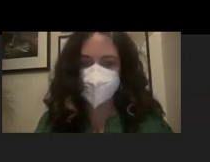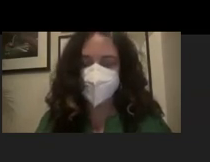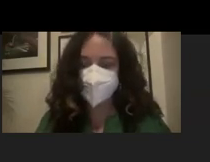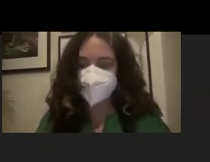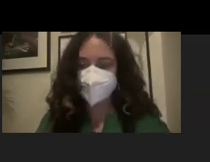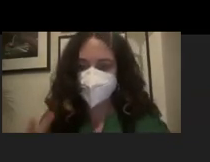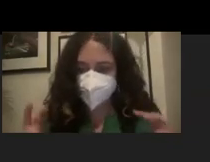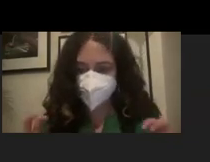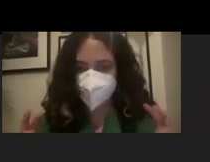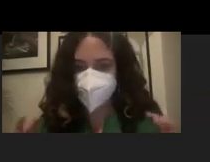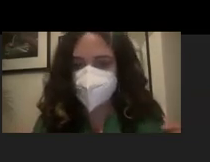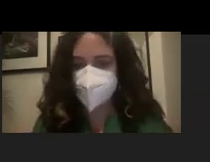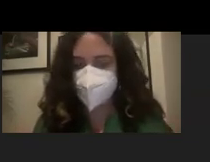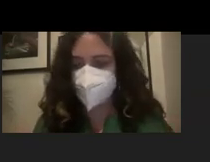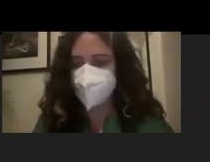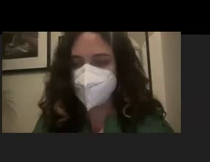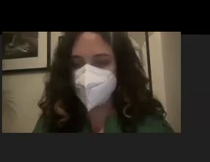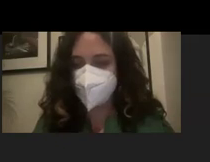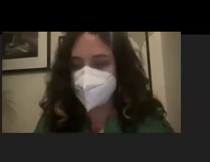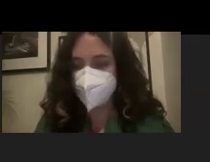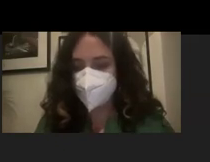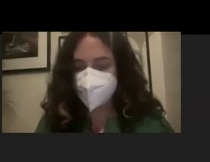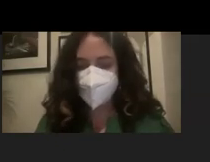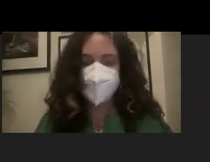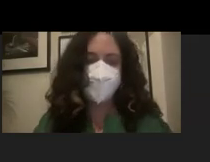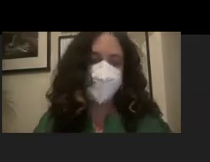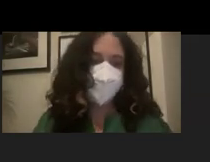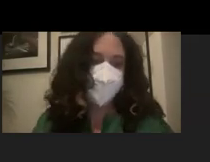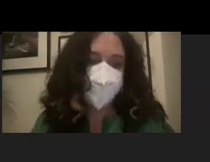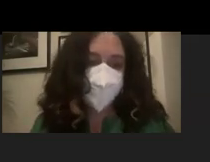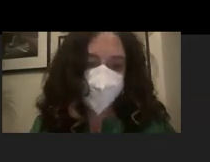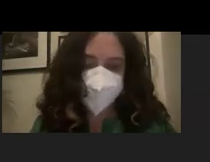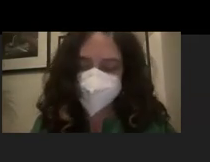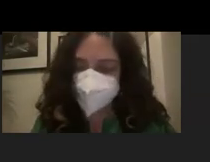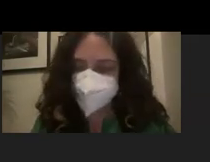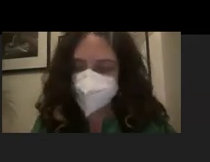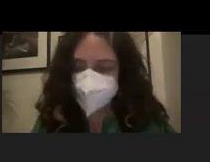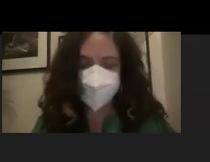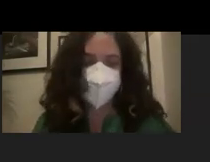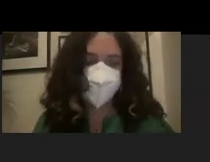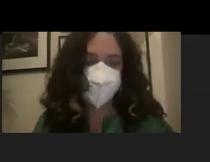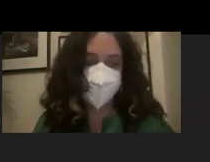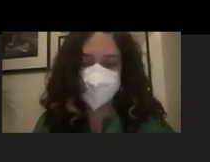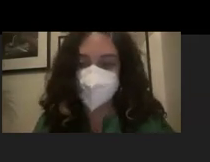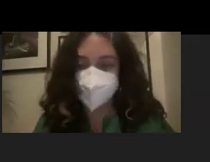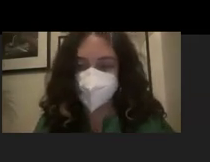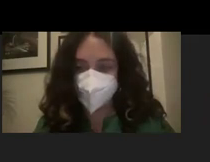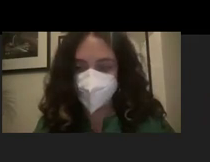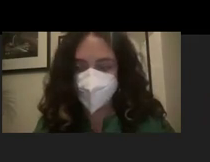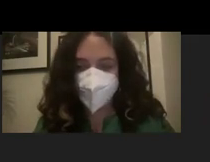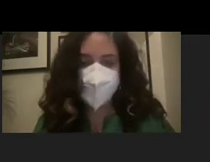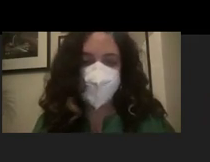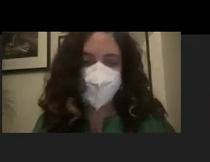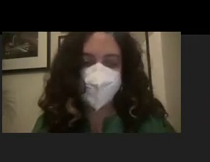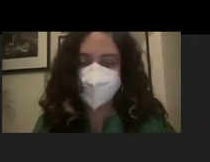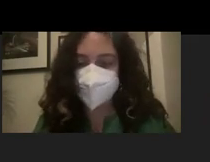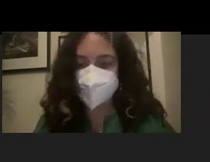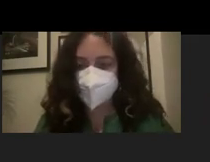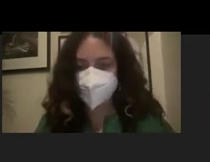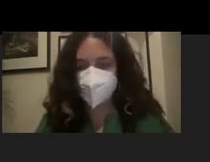that quote unquote healthy people were not at risk was continued in the media so this narrative that